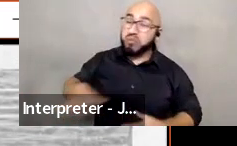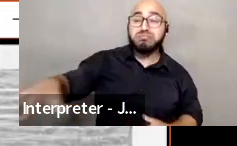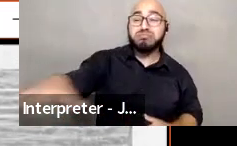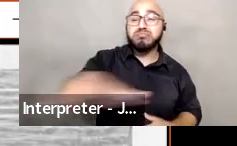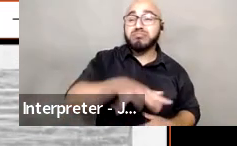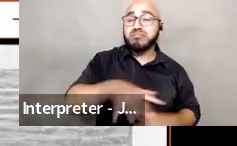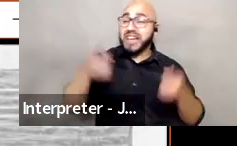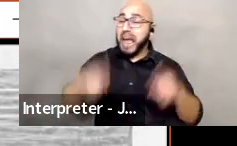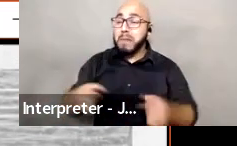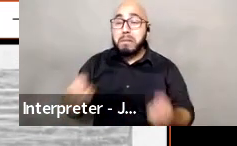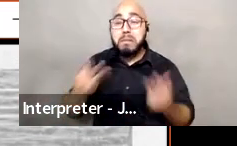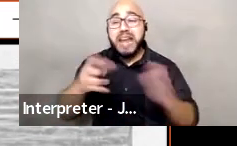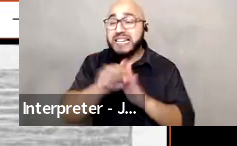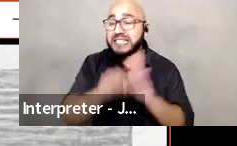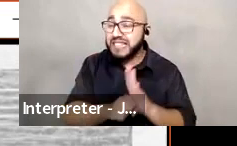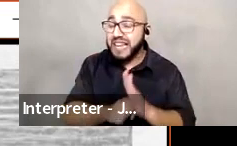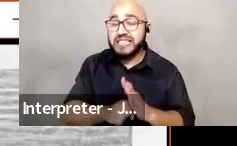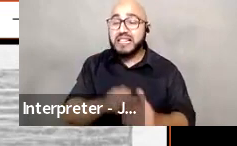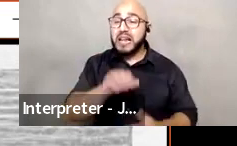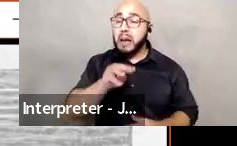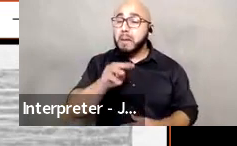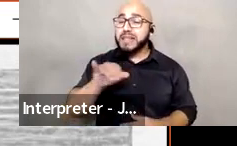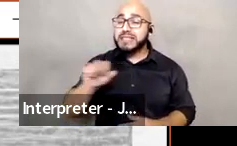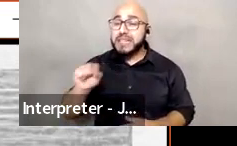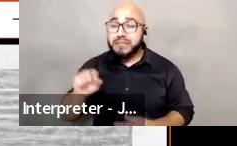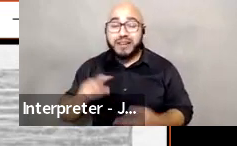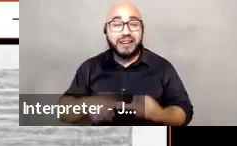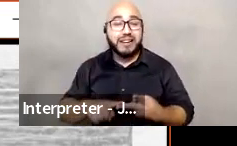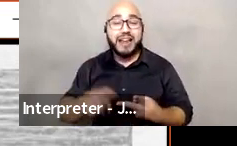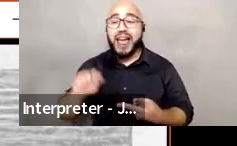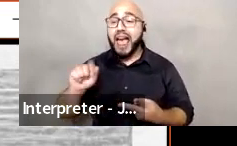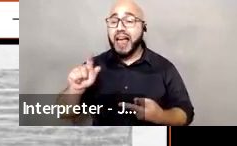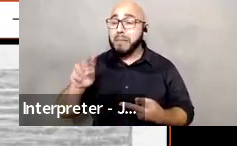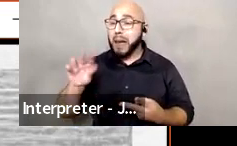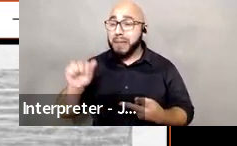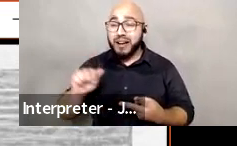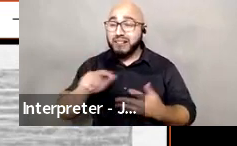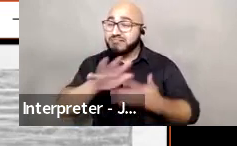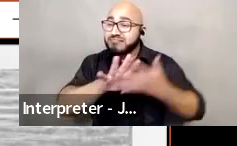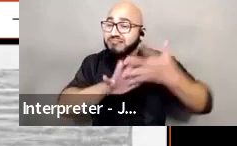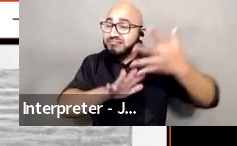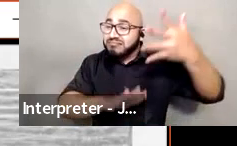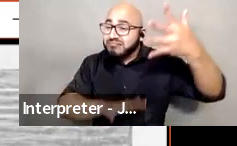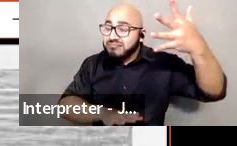Not usually as big as. As the Colfax massacre. But they happened elsewhere too.